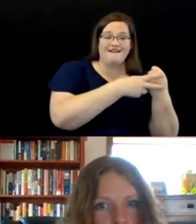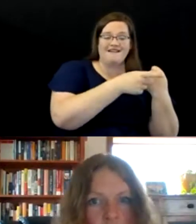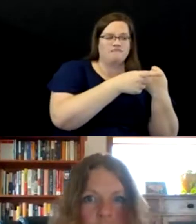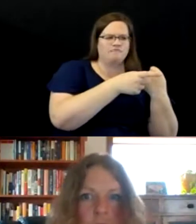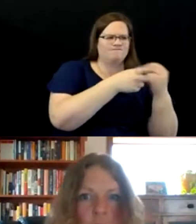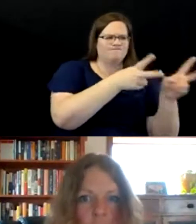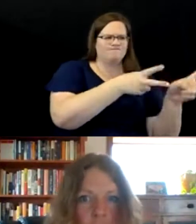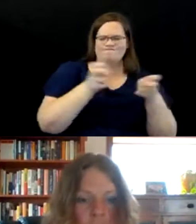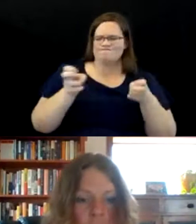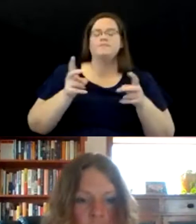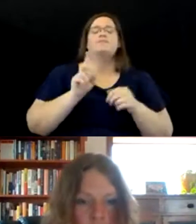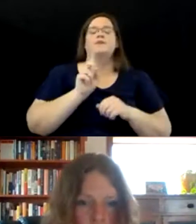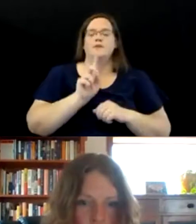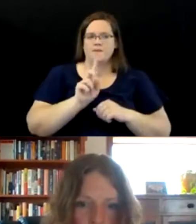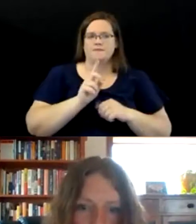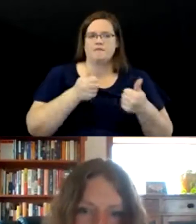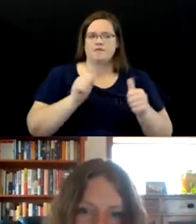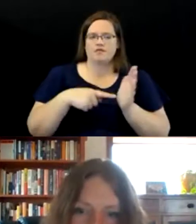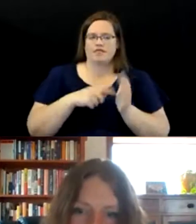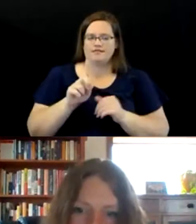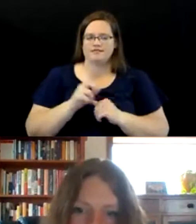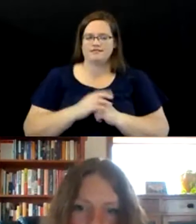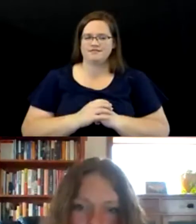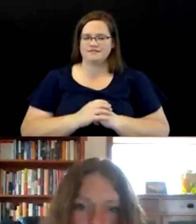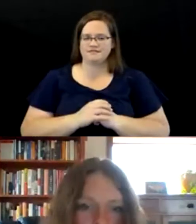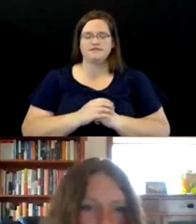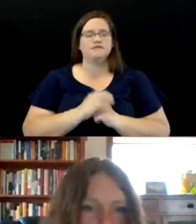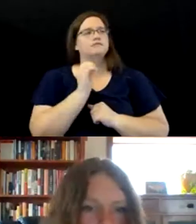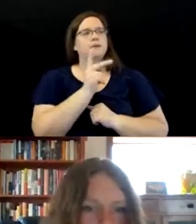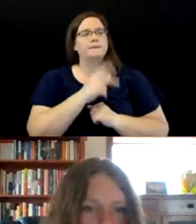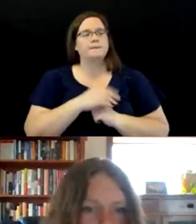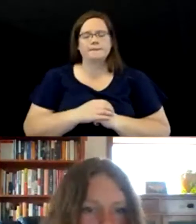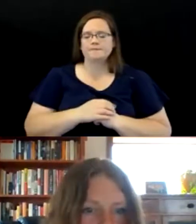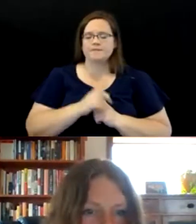otherwise. Oh, here we go. Let me try this. To make sure I get this to everyone.